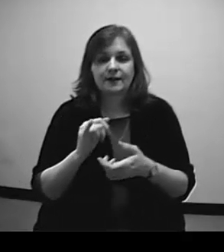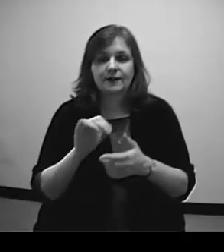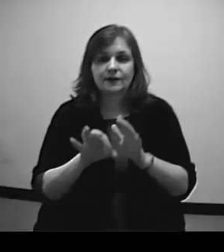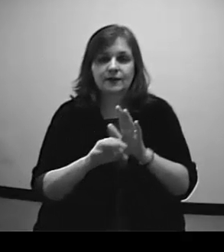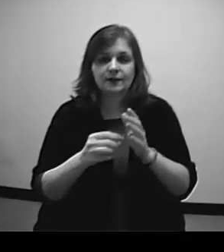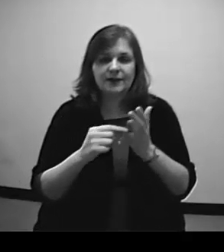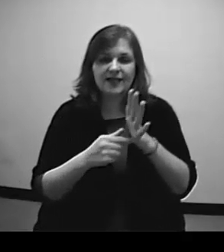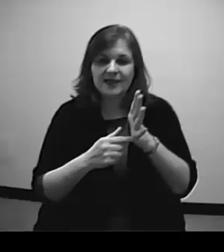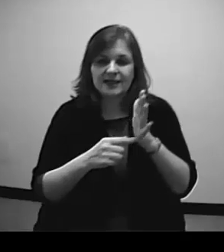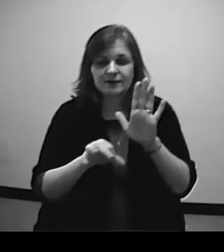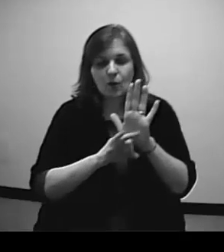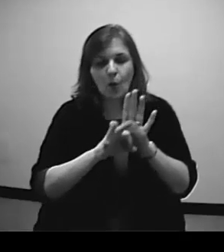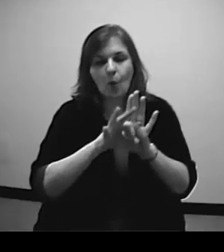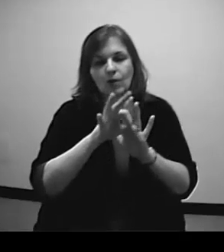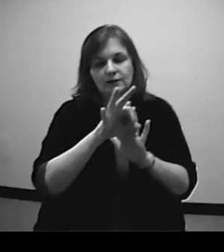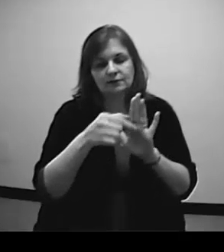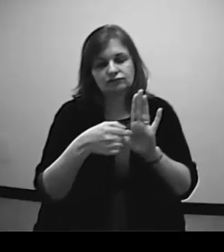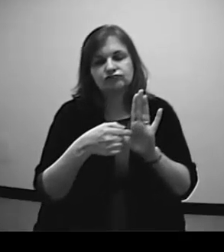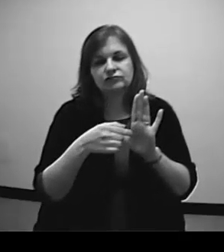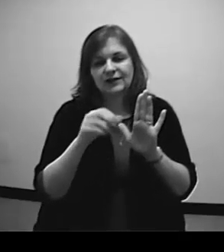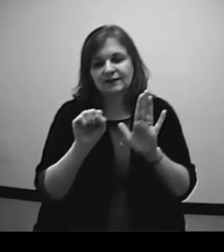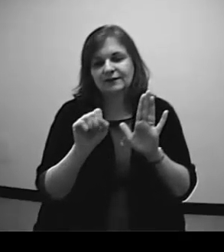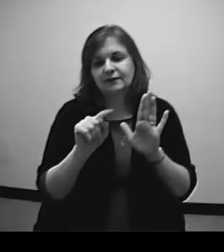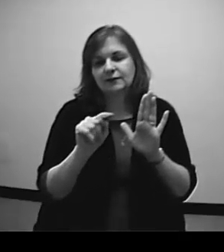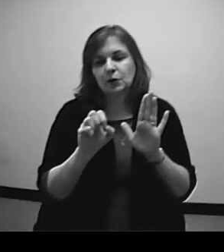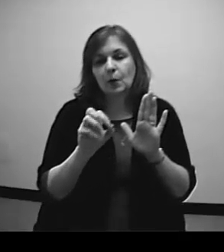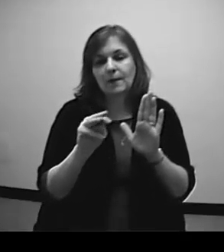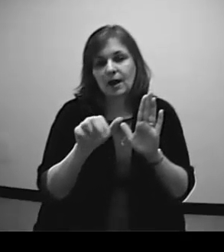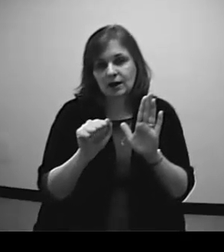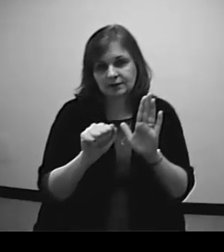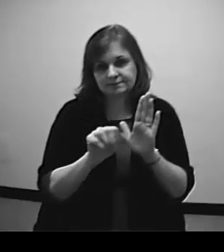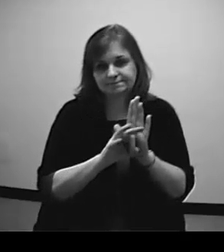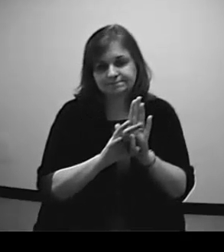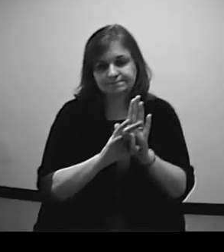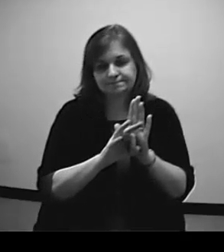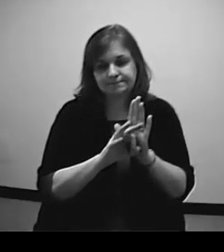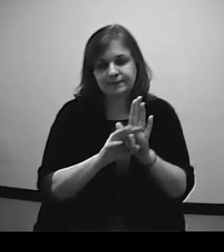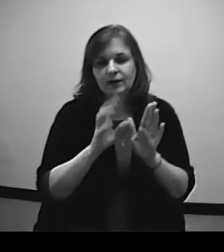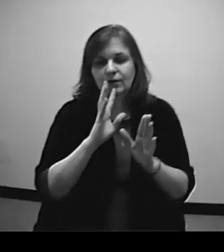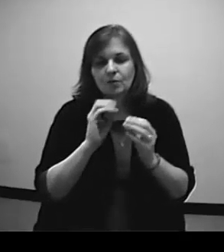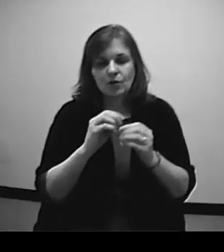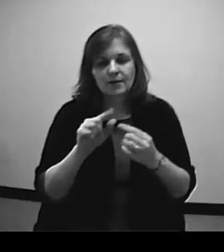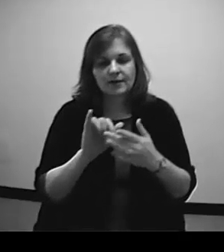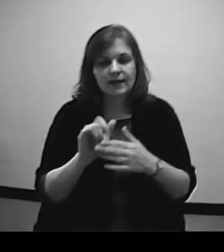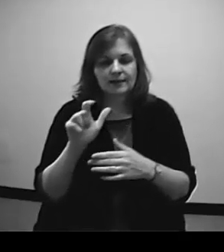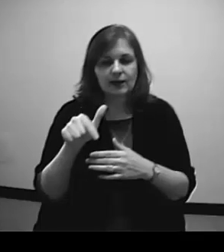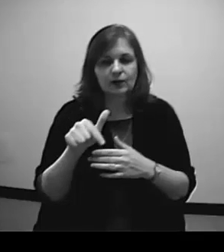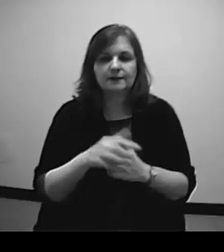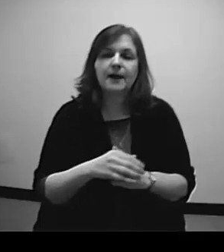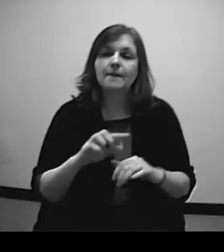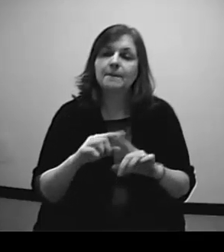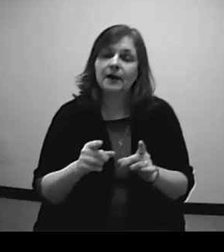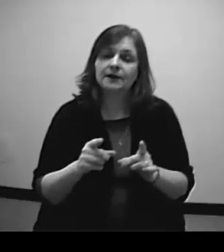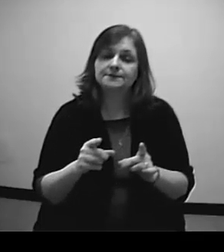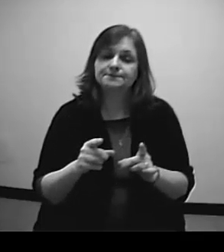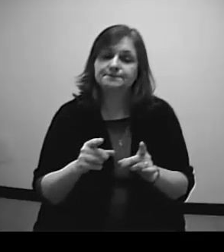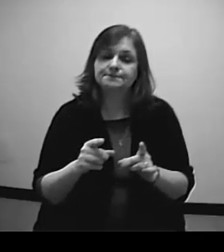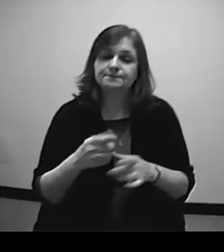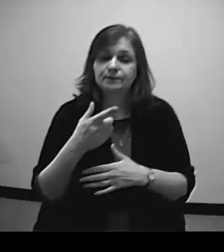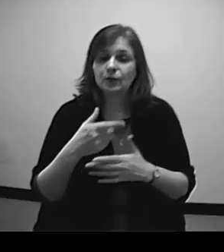these are going to the holes on the undersides of the leaves and we'll look at those more